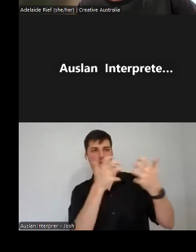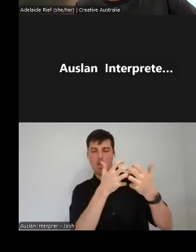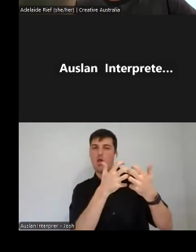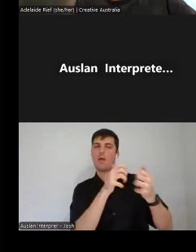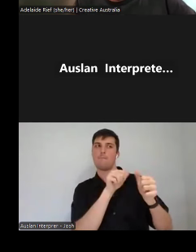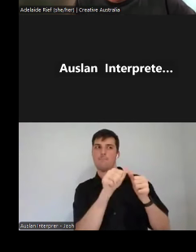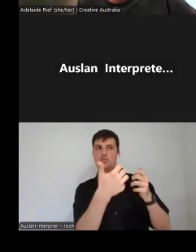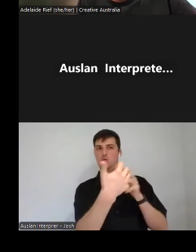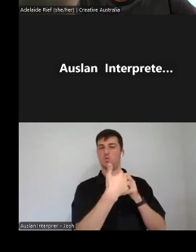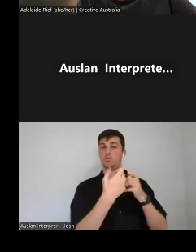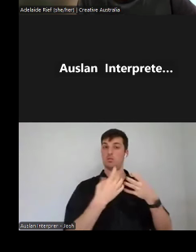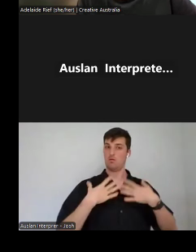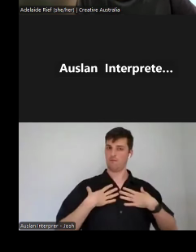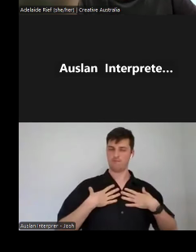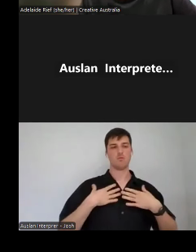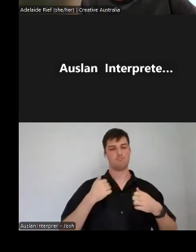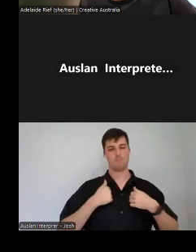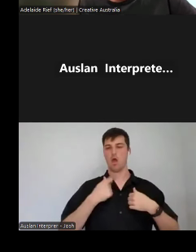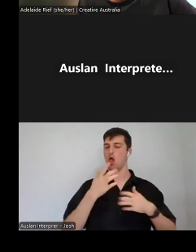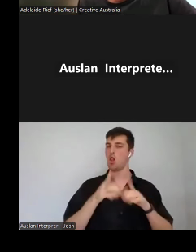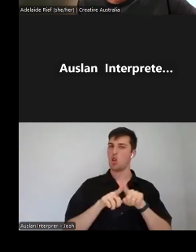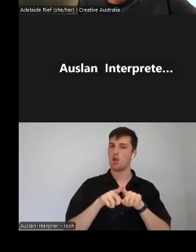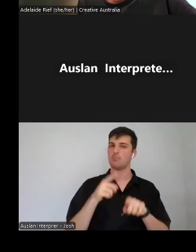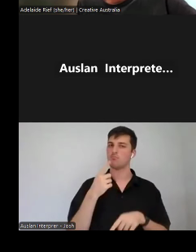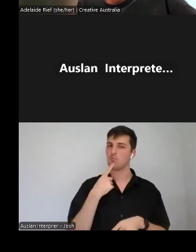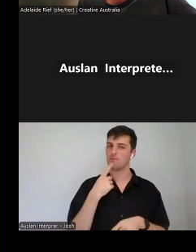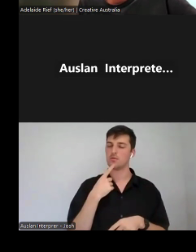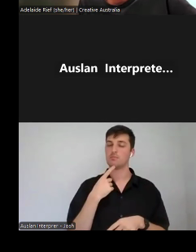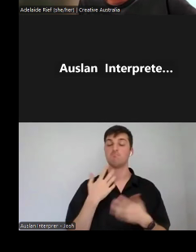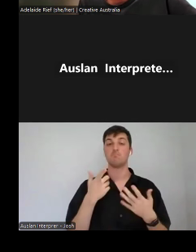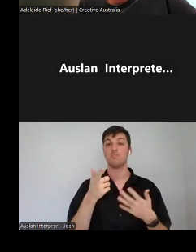and your learning preferences. If you're not sure, you can give us a ring and we can have